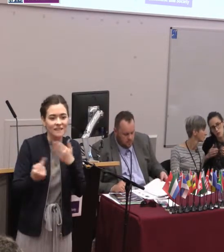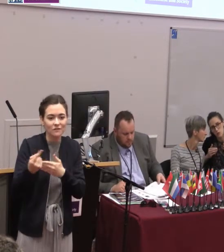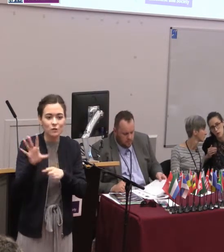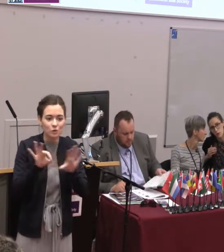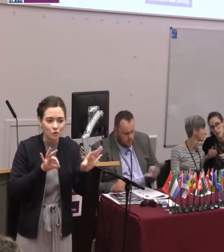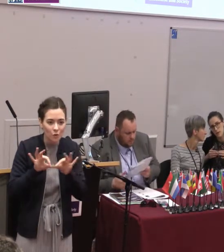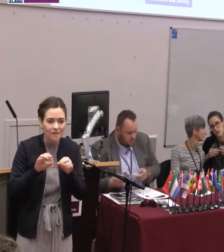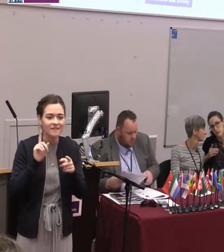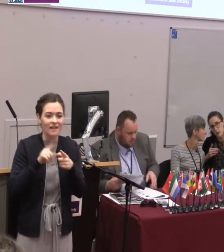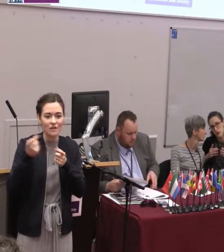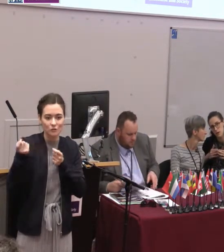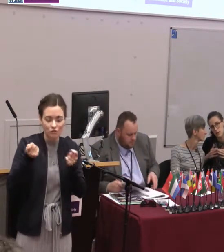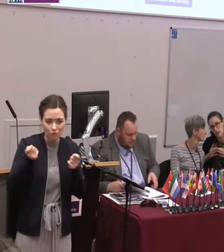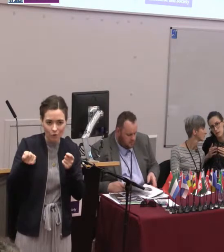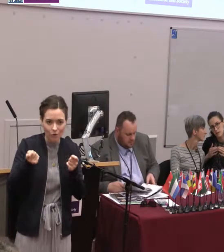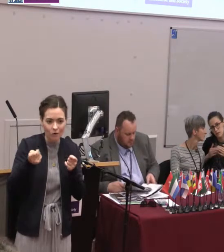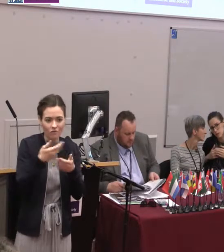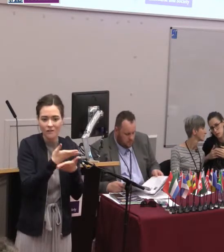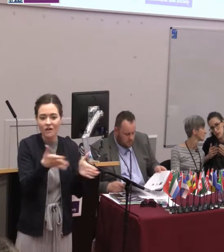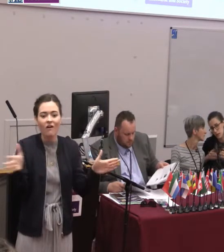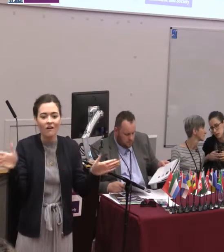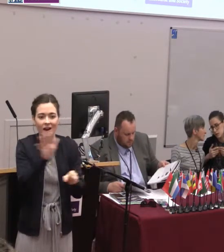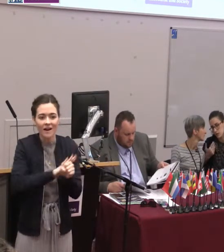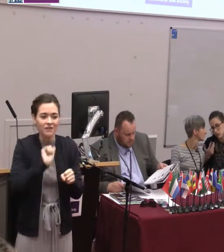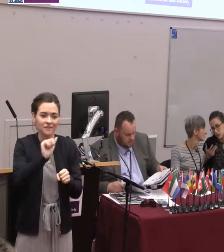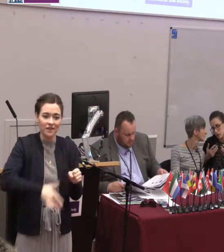choice and control or areas of their lives.